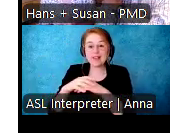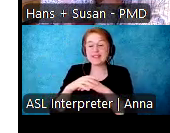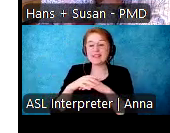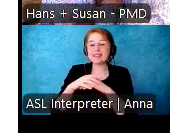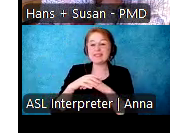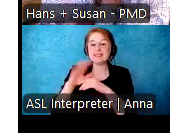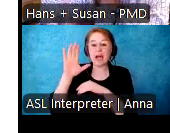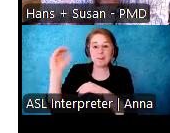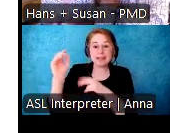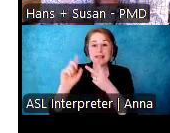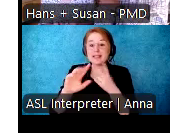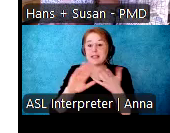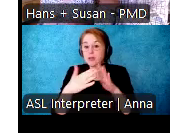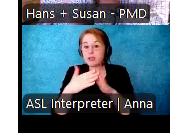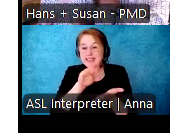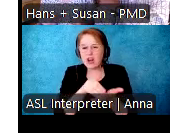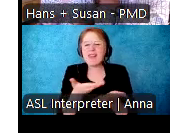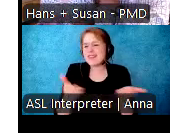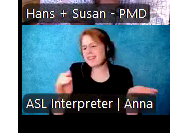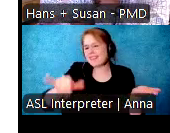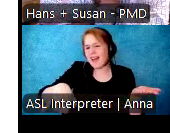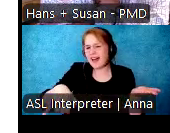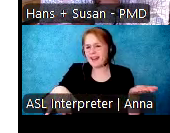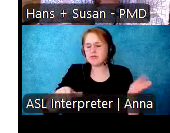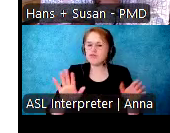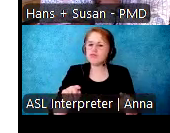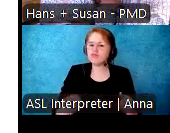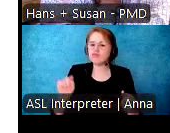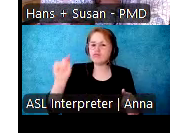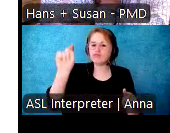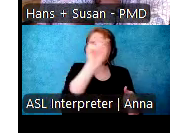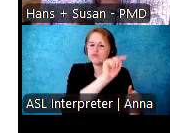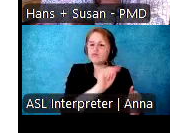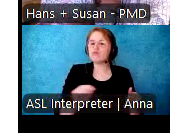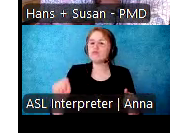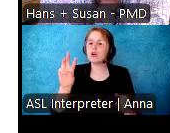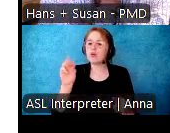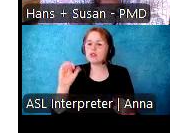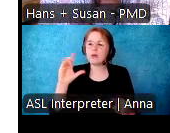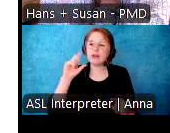and community centers, things of that nature throughout the state of Wisconsin where we think people might be going.